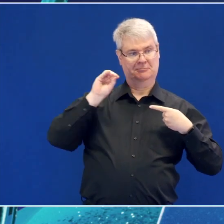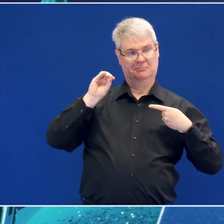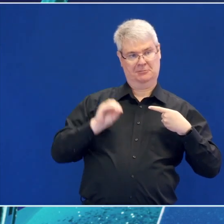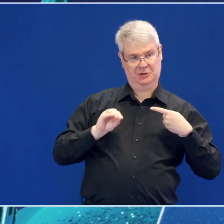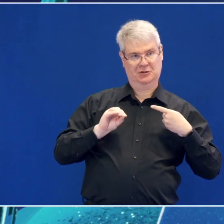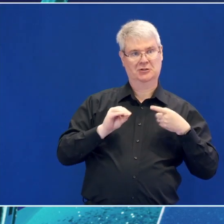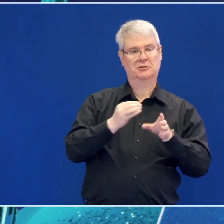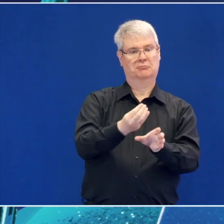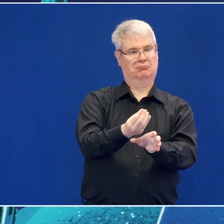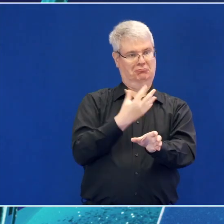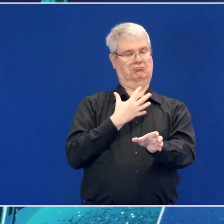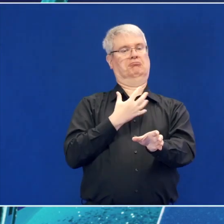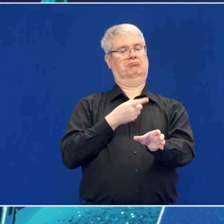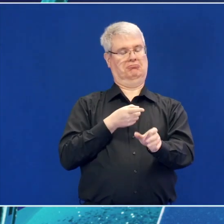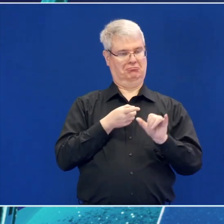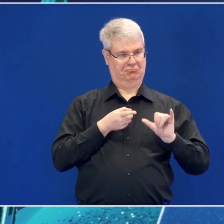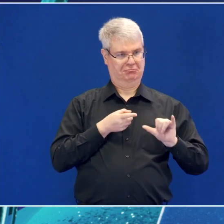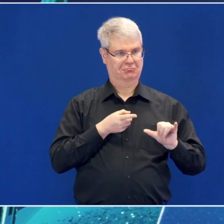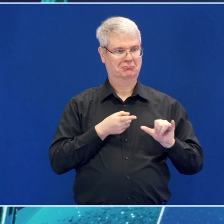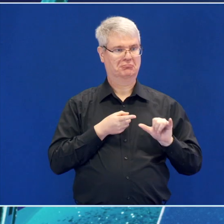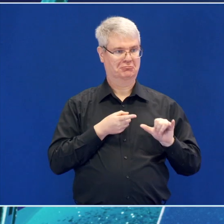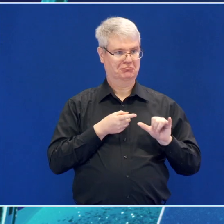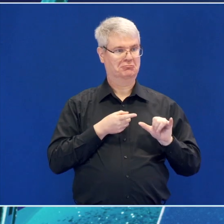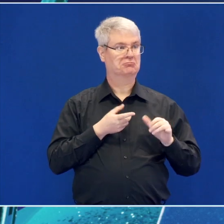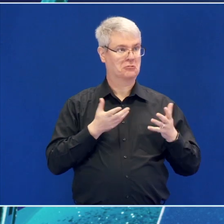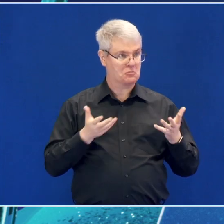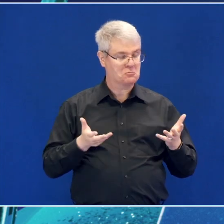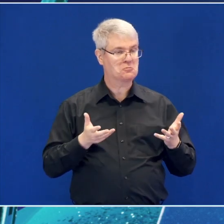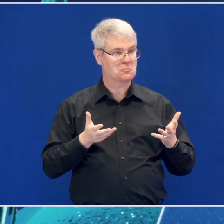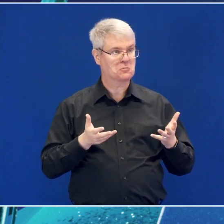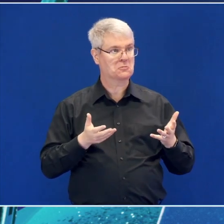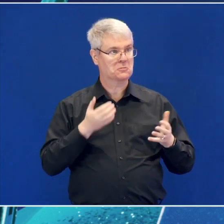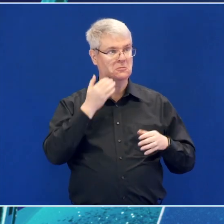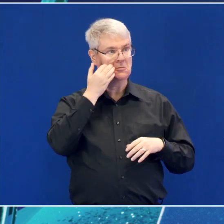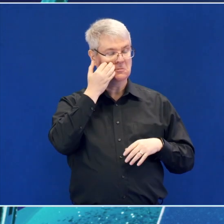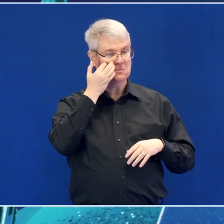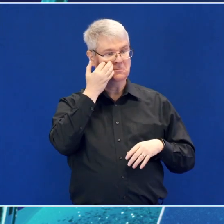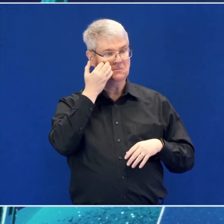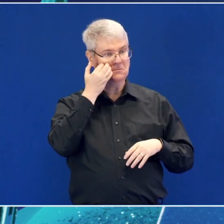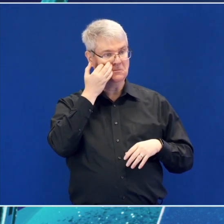And yeah, there was one more point I wanted to make